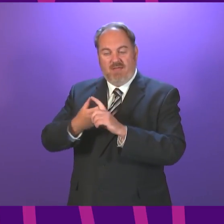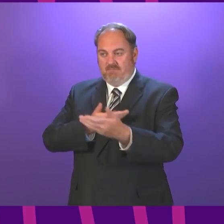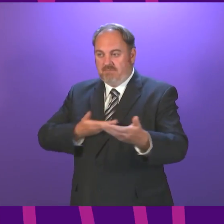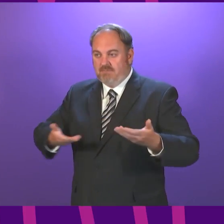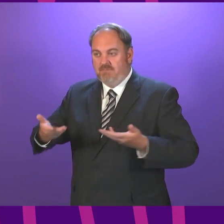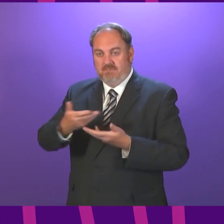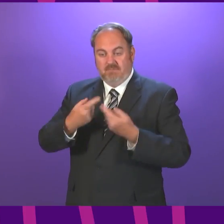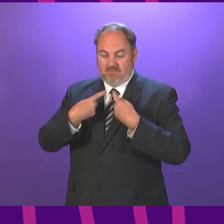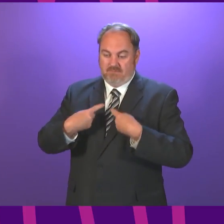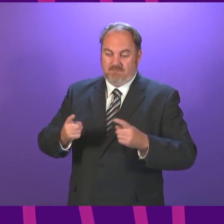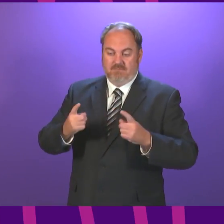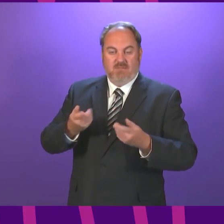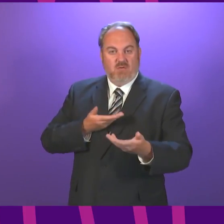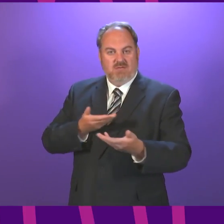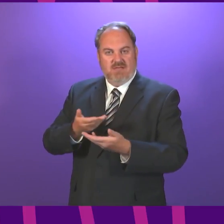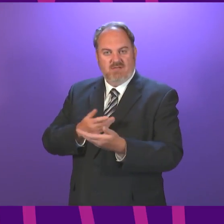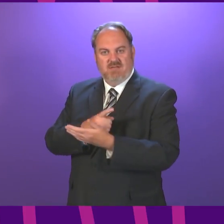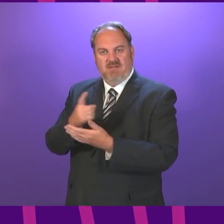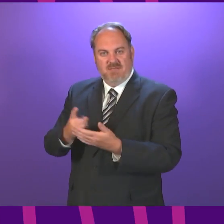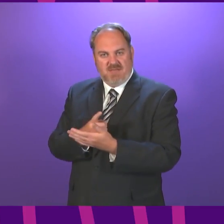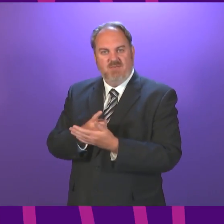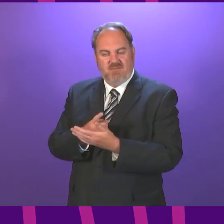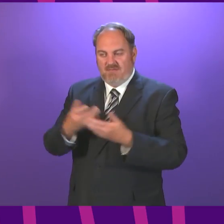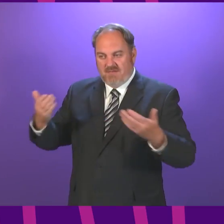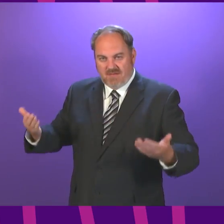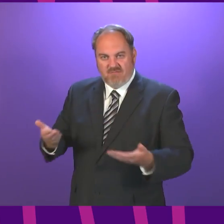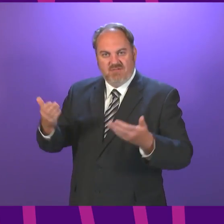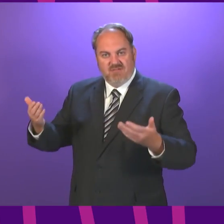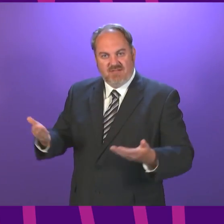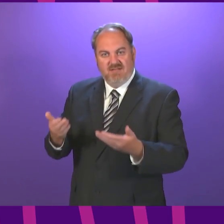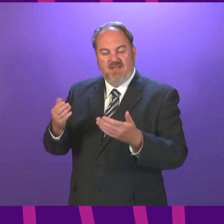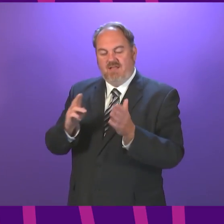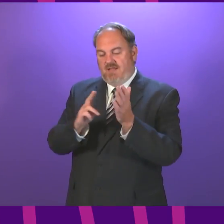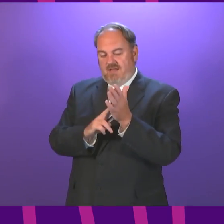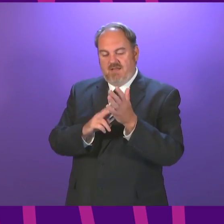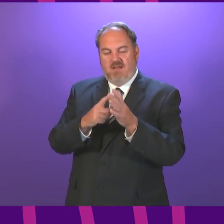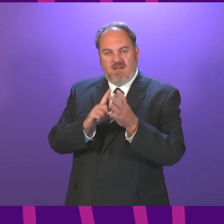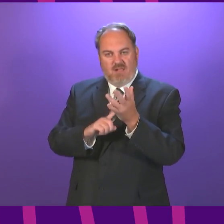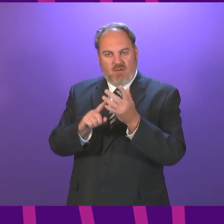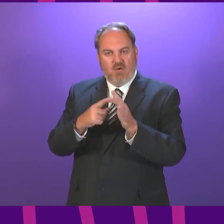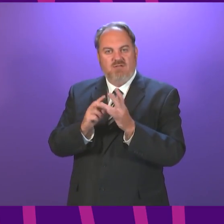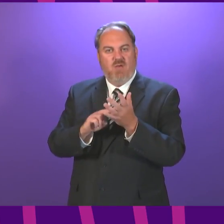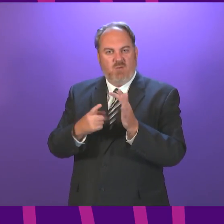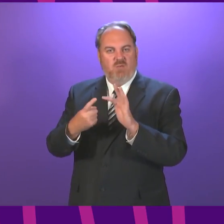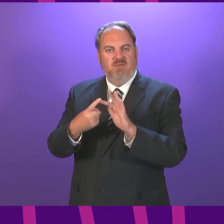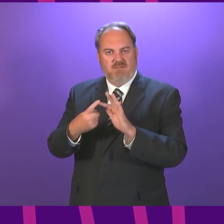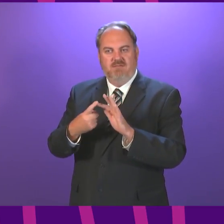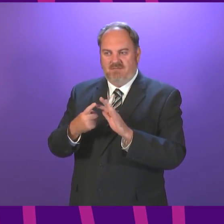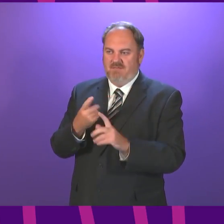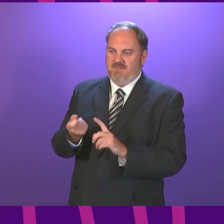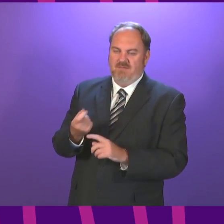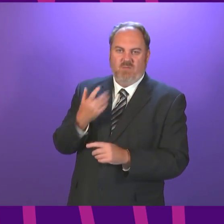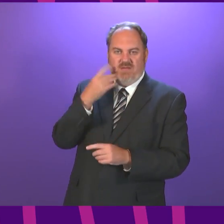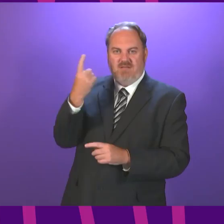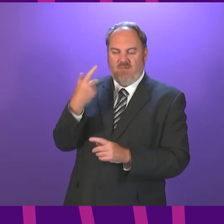of naloxone has been launched. In response to the pandemic, our previous Lord Advocate